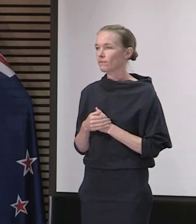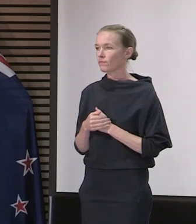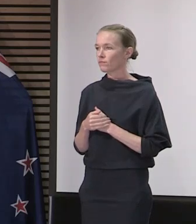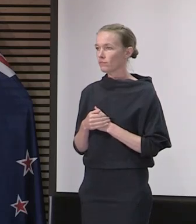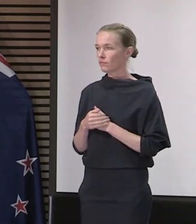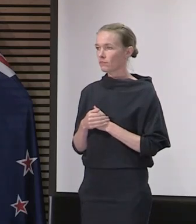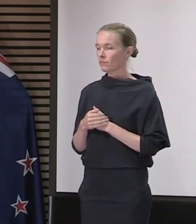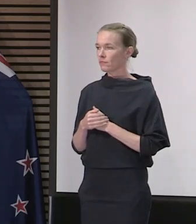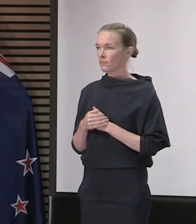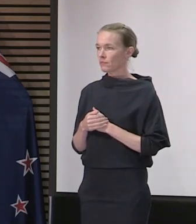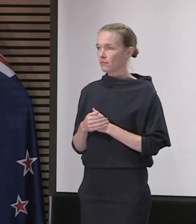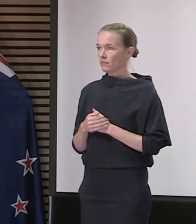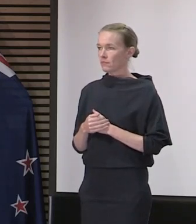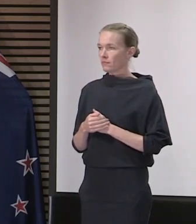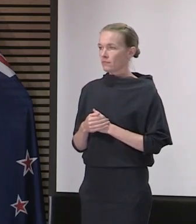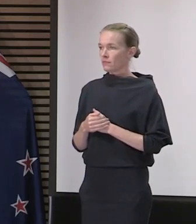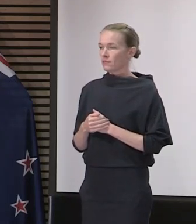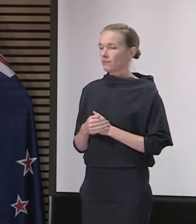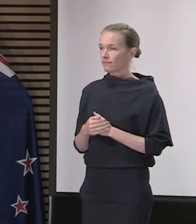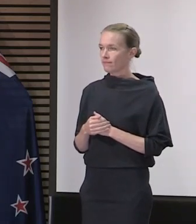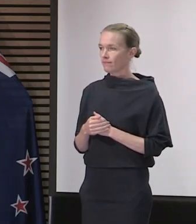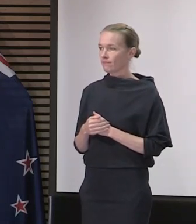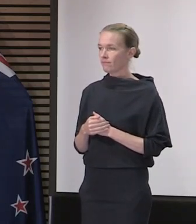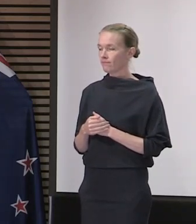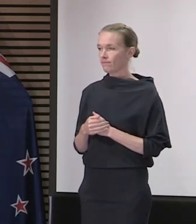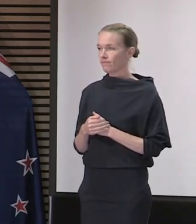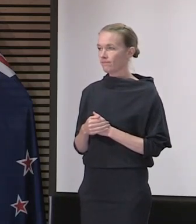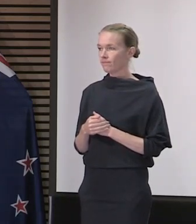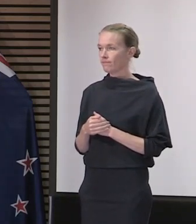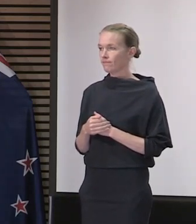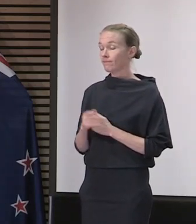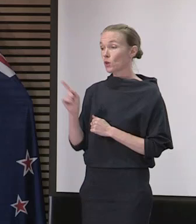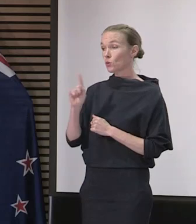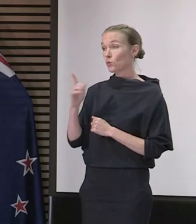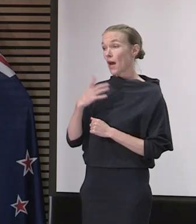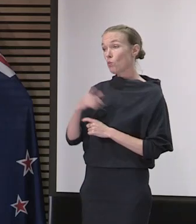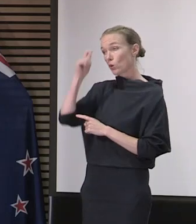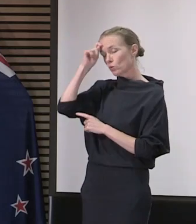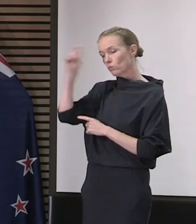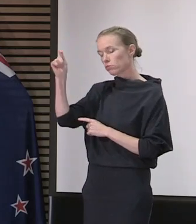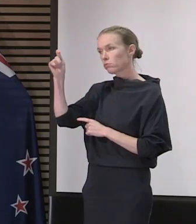have fought so hard for. I